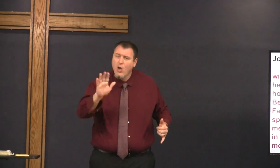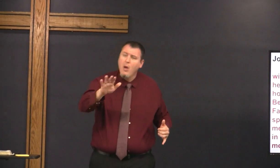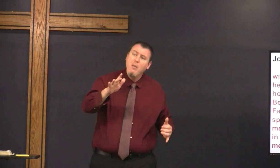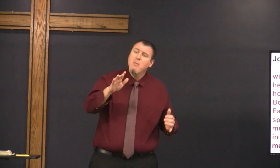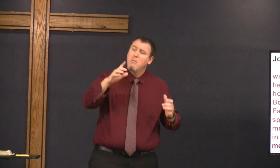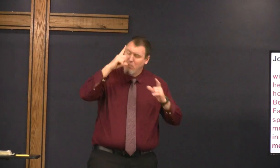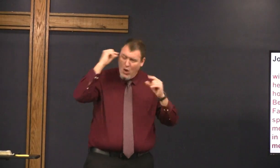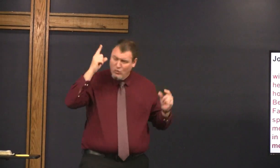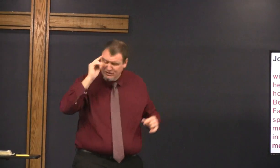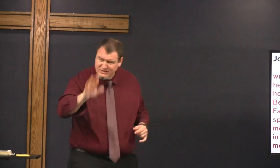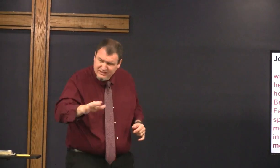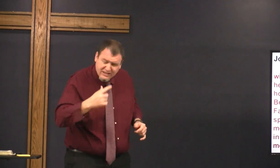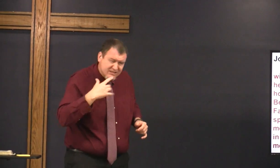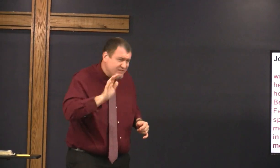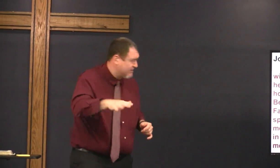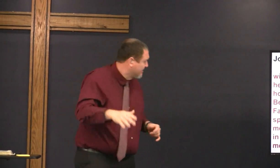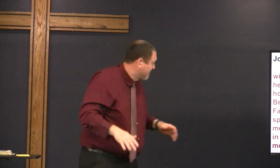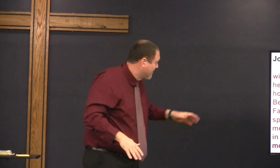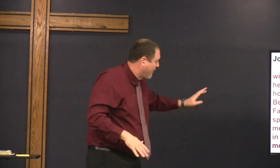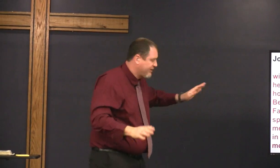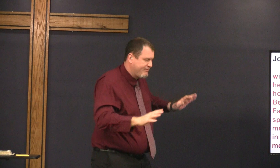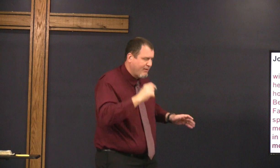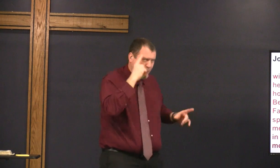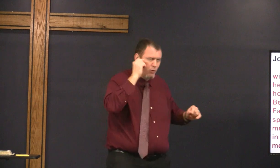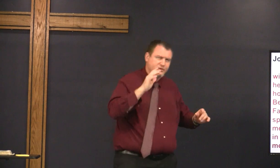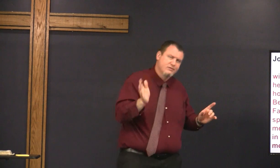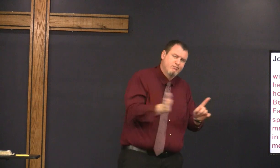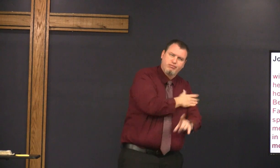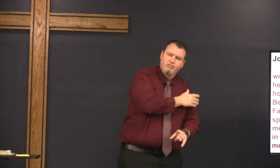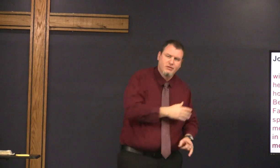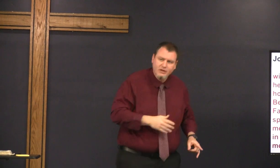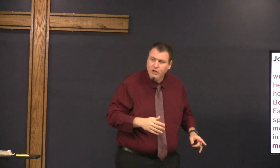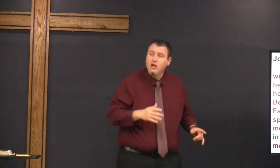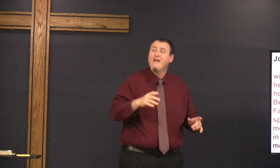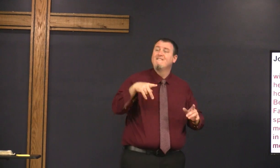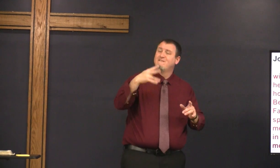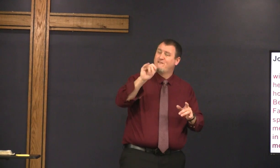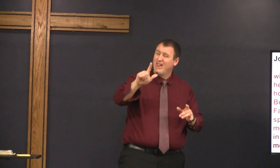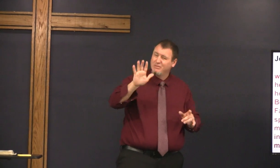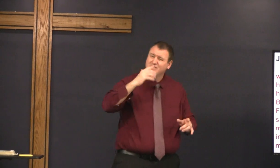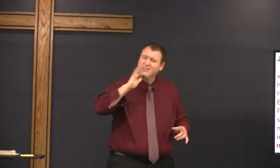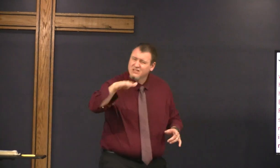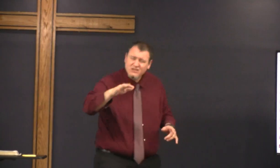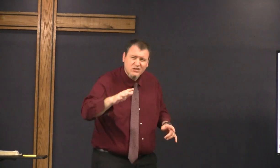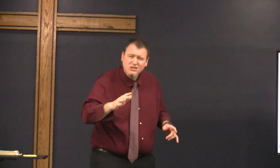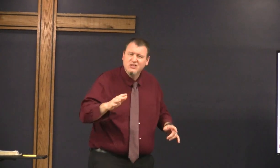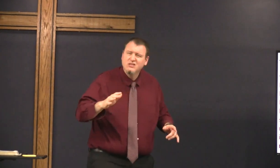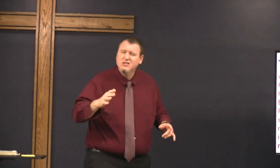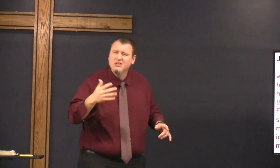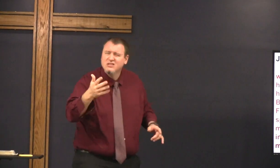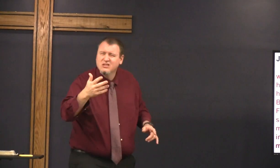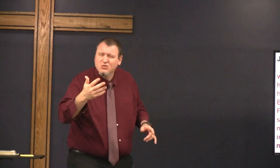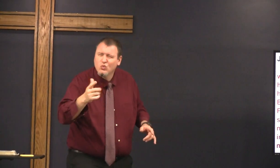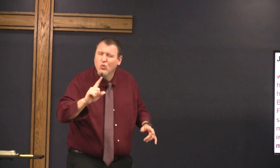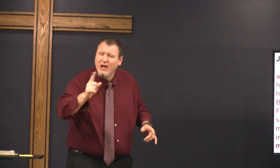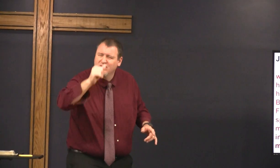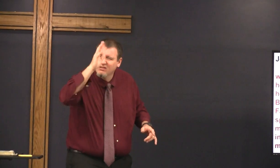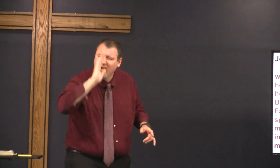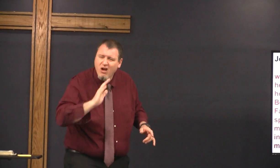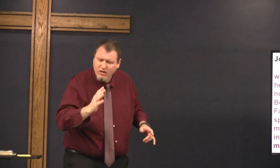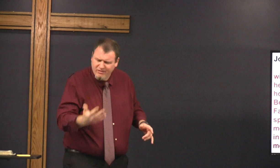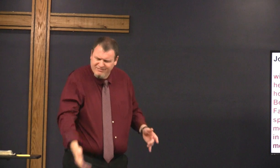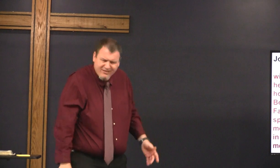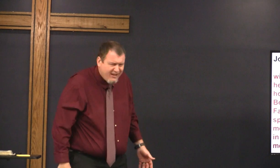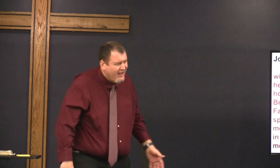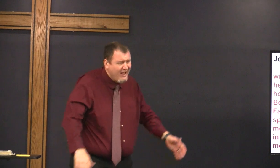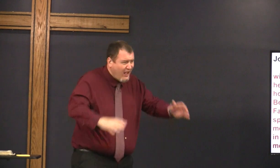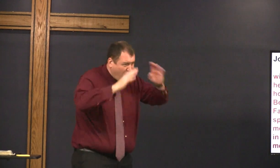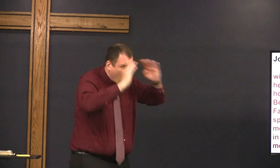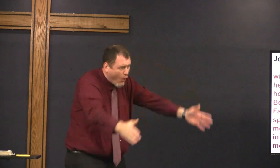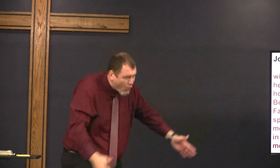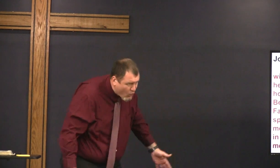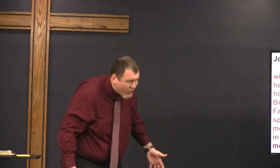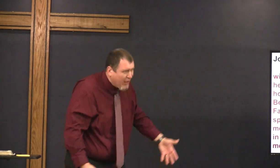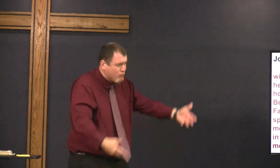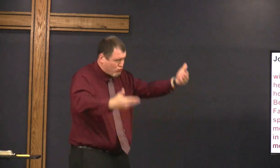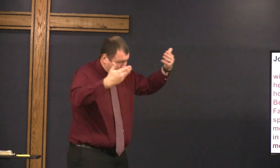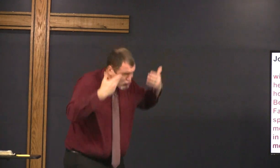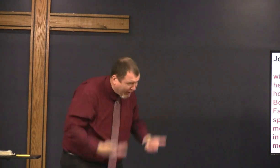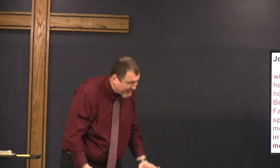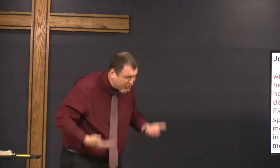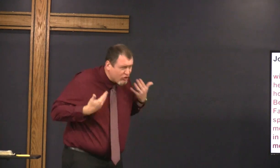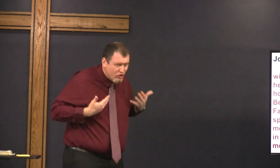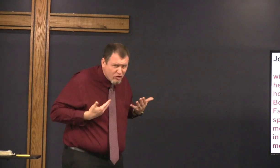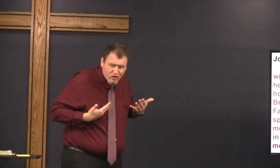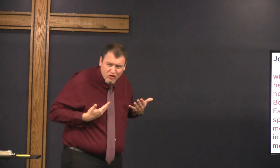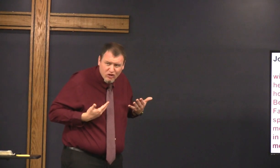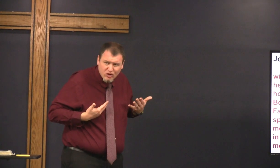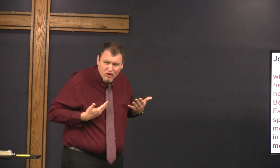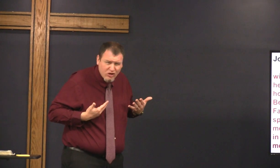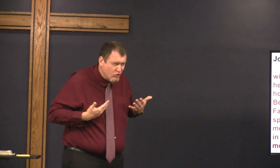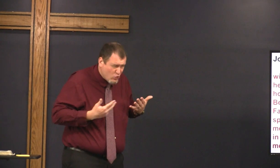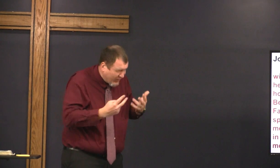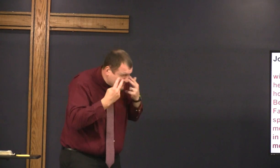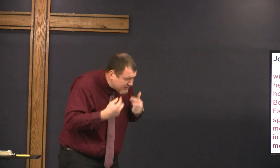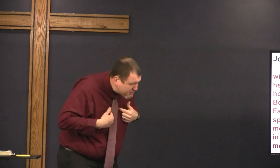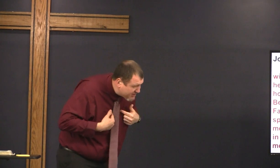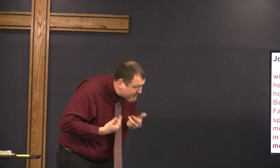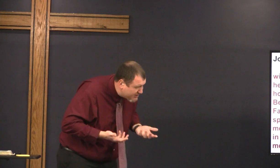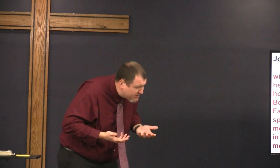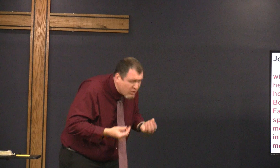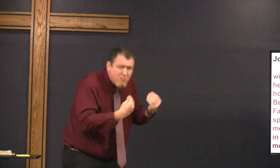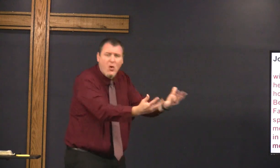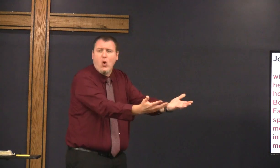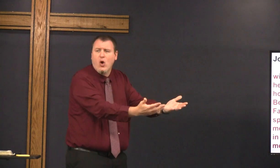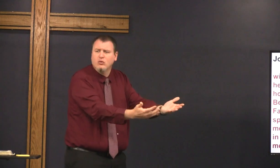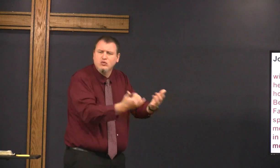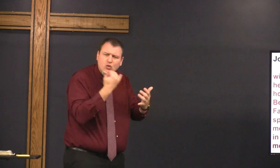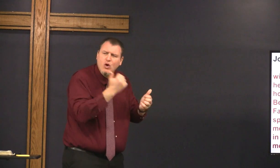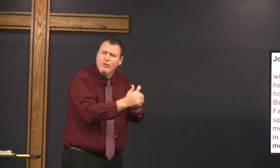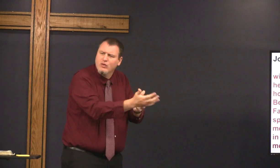so now Moses not Moses Philip says Where's God Jesus says hello it's me have you seen me